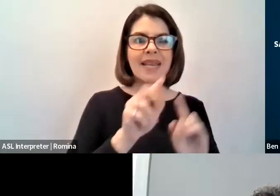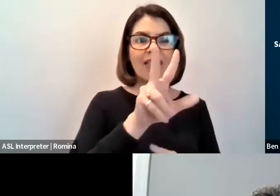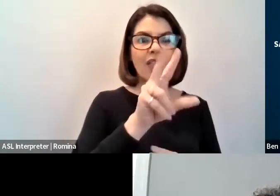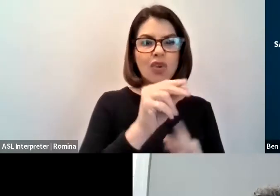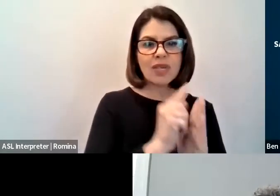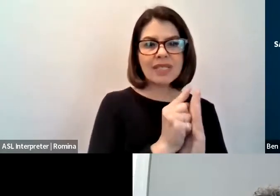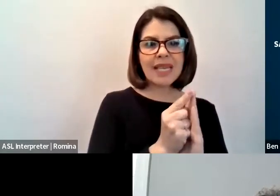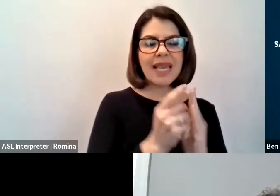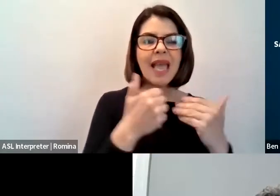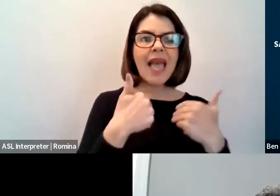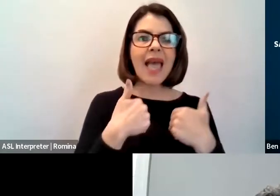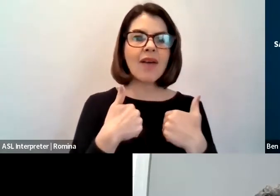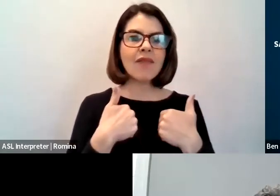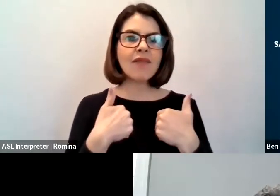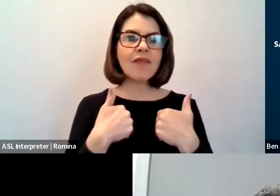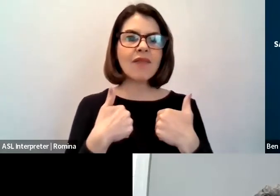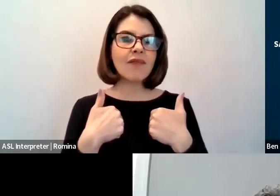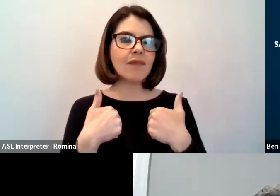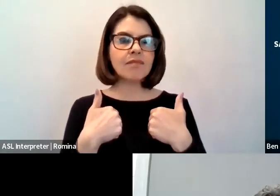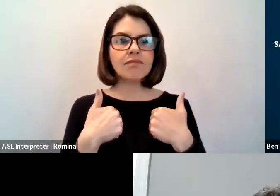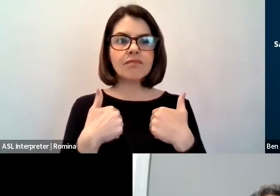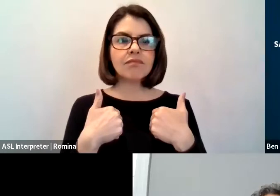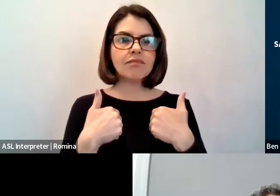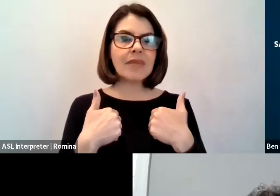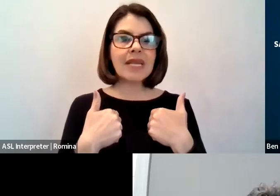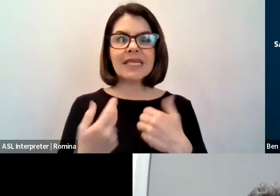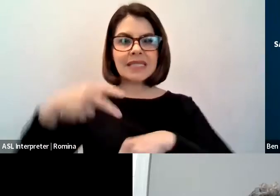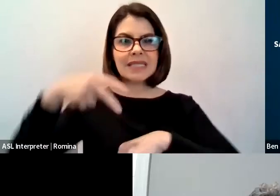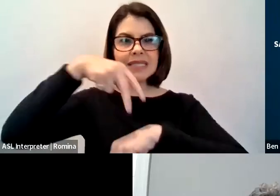have her just standing in the doorway.